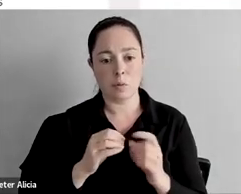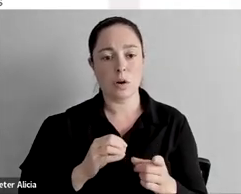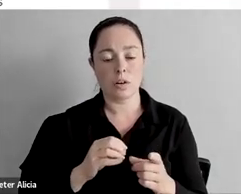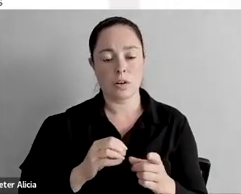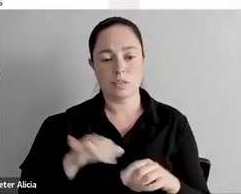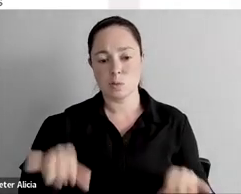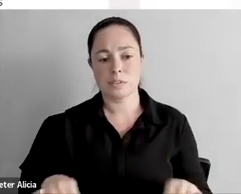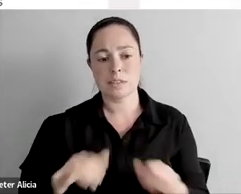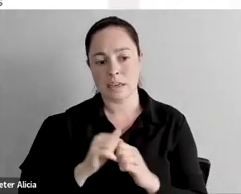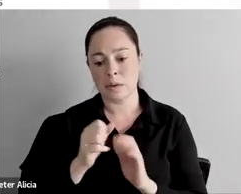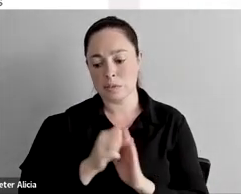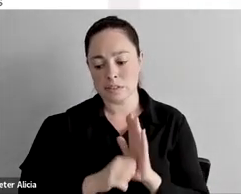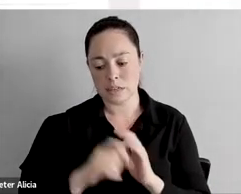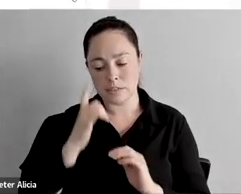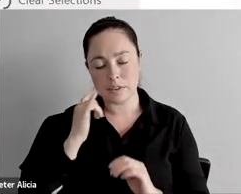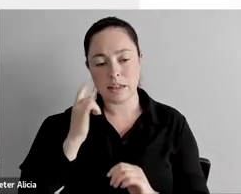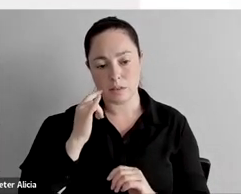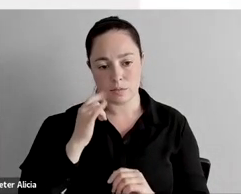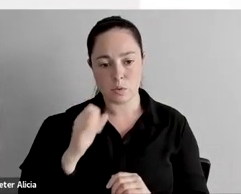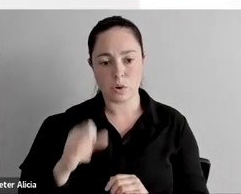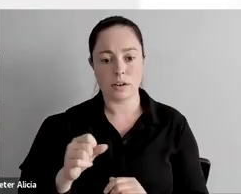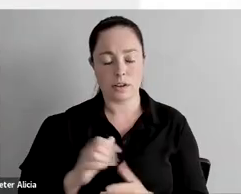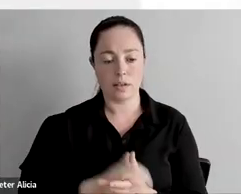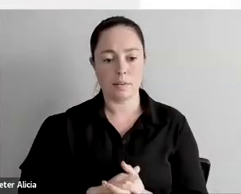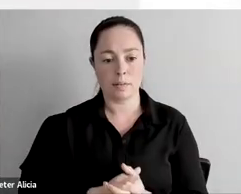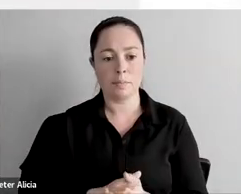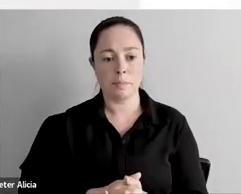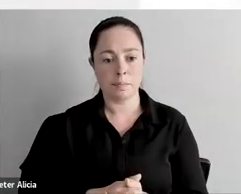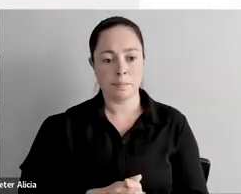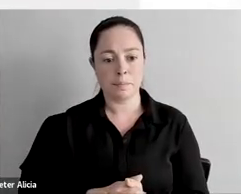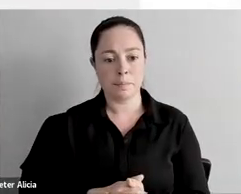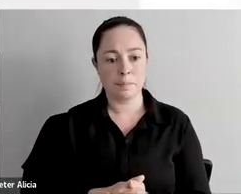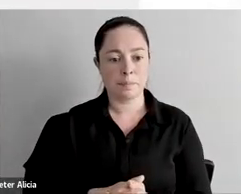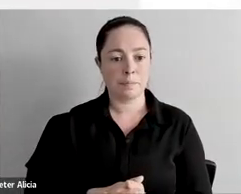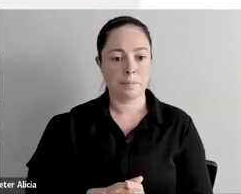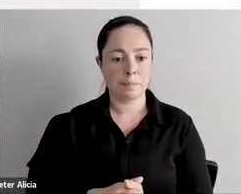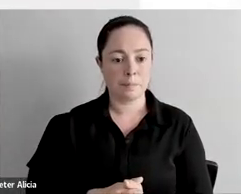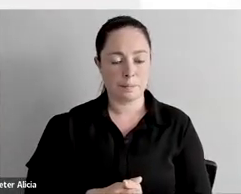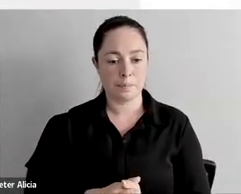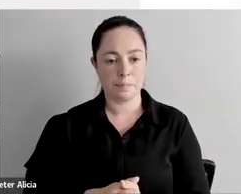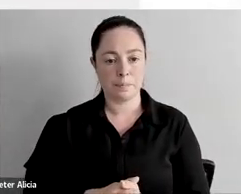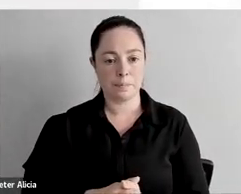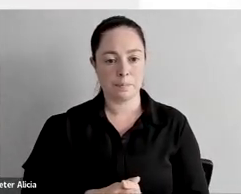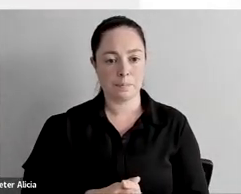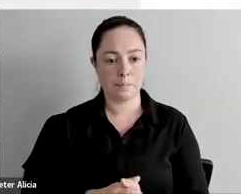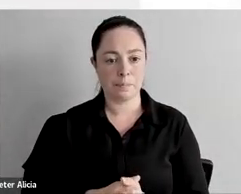but let's scroll down. We can filter the data